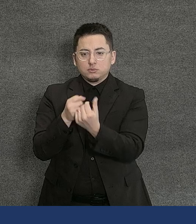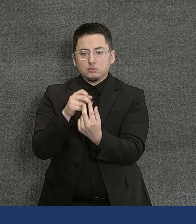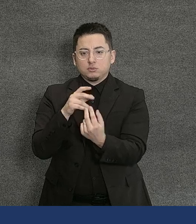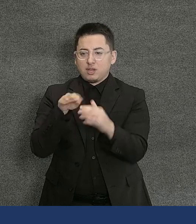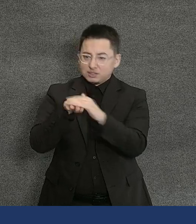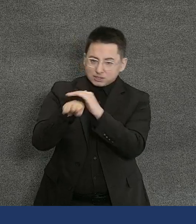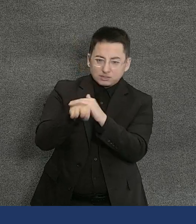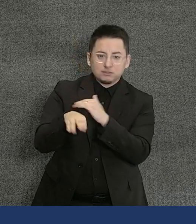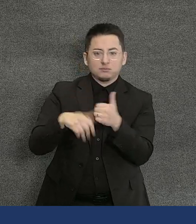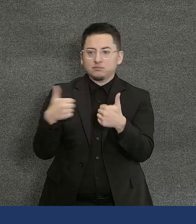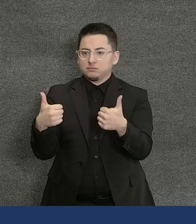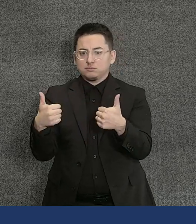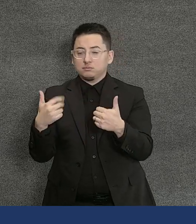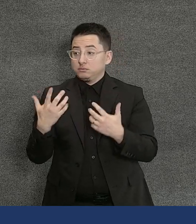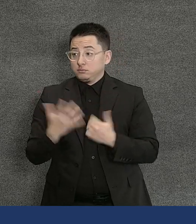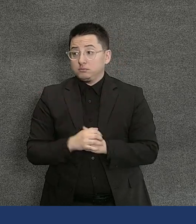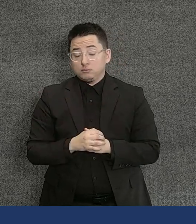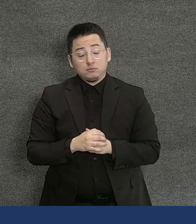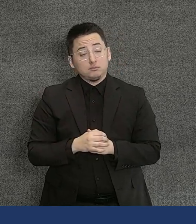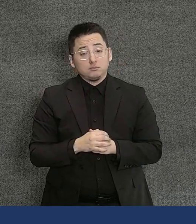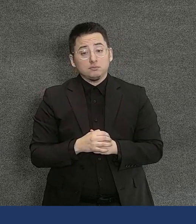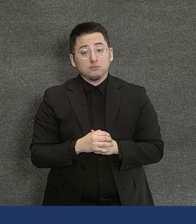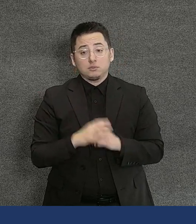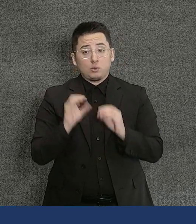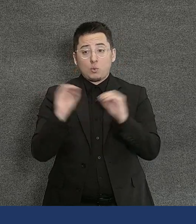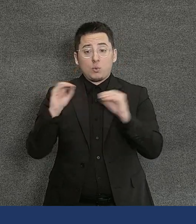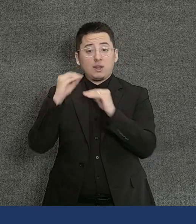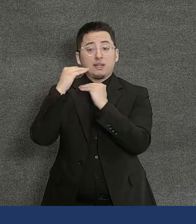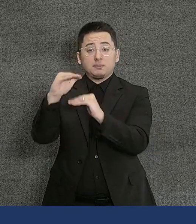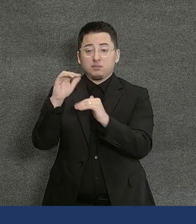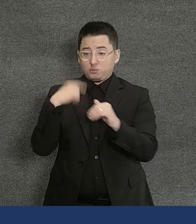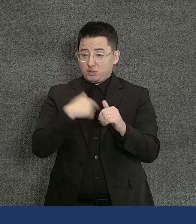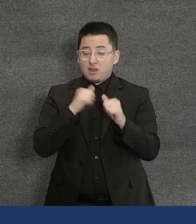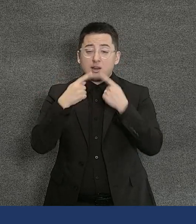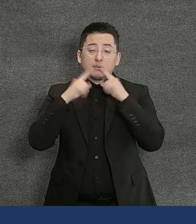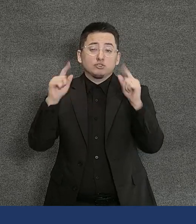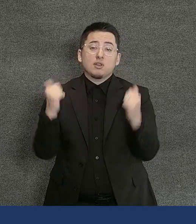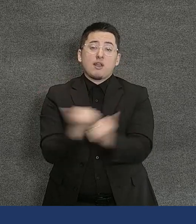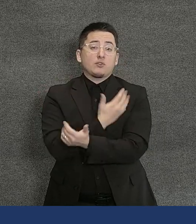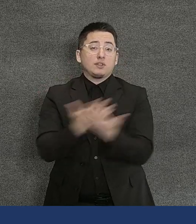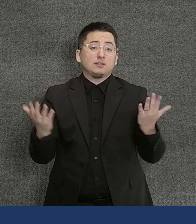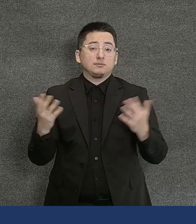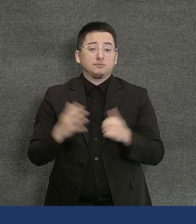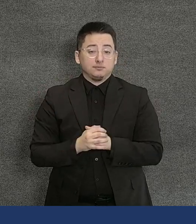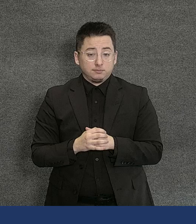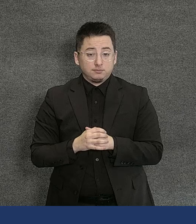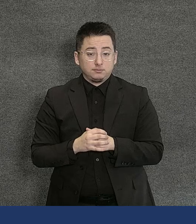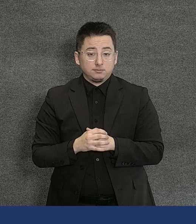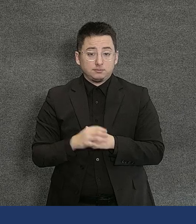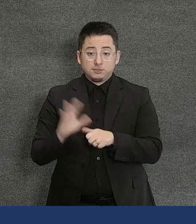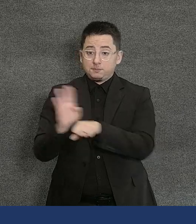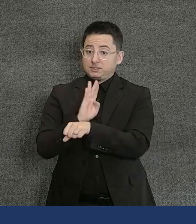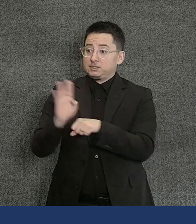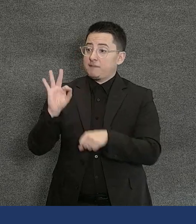There is no limit to what we can accomplish, not just in the democracy business, but in every business. That's what we're seeing here today.